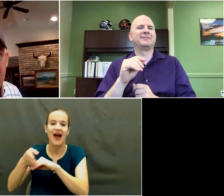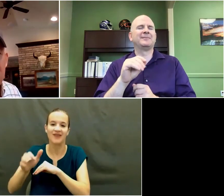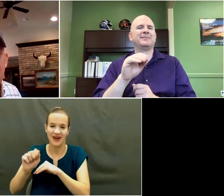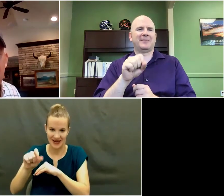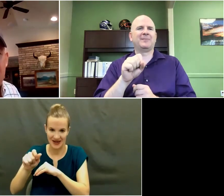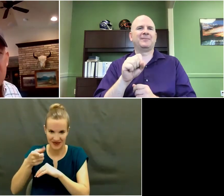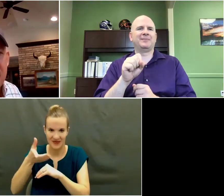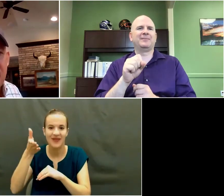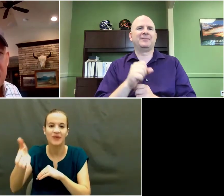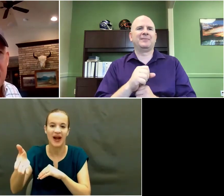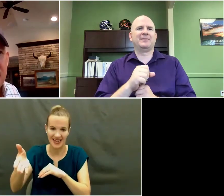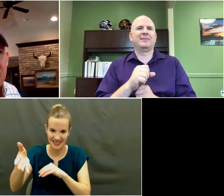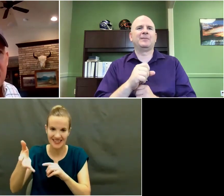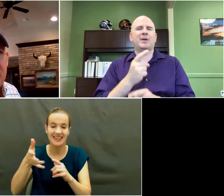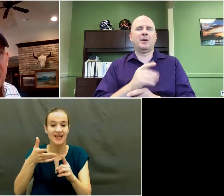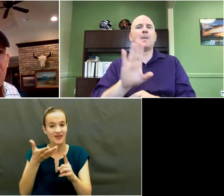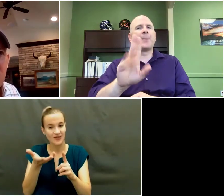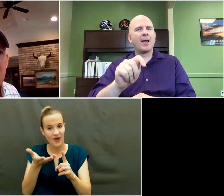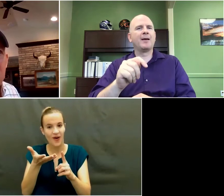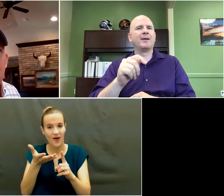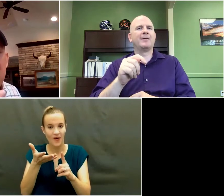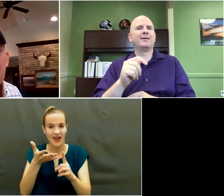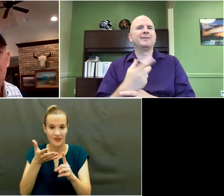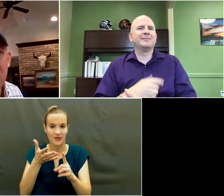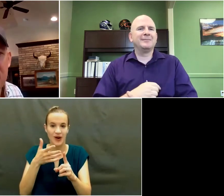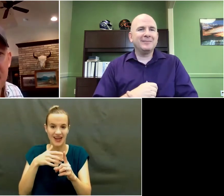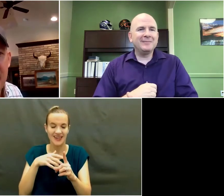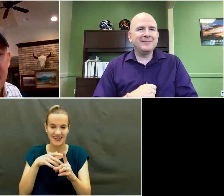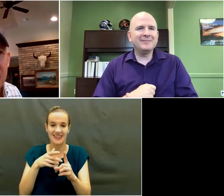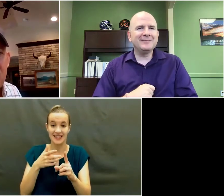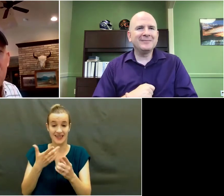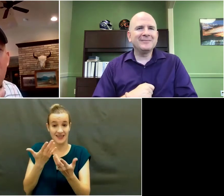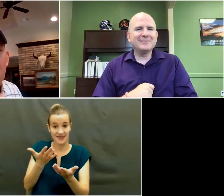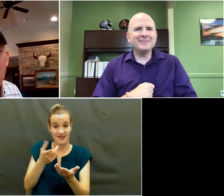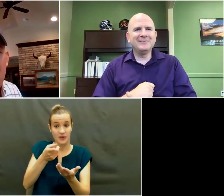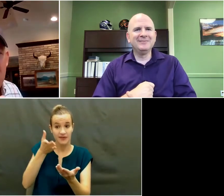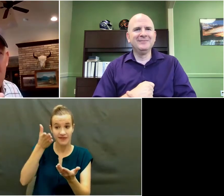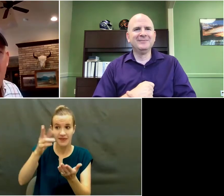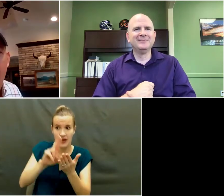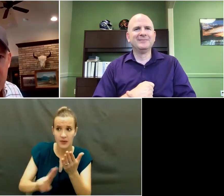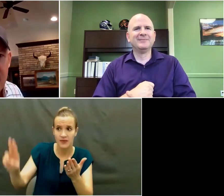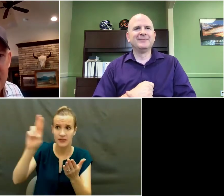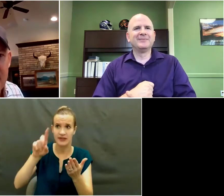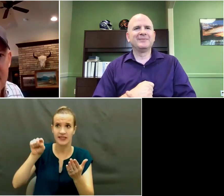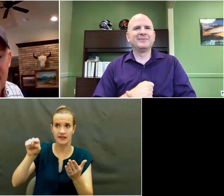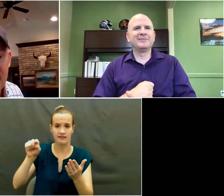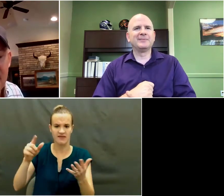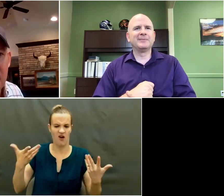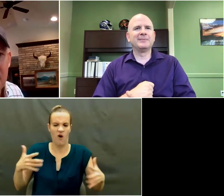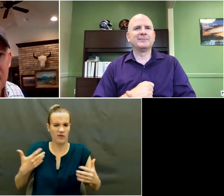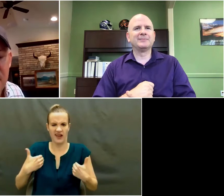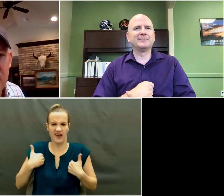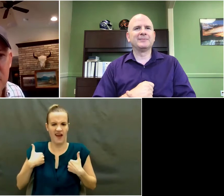Jeremy: And so it's it was a, you know, being a university that is so accommodating for folks who